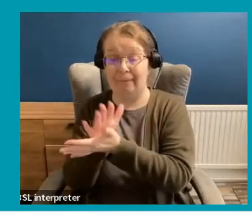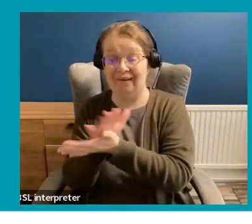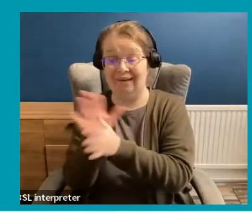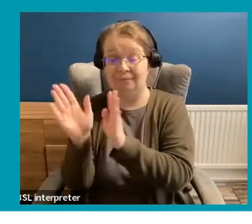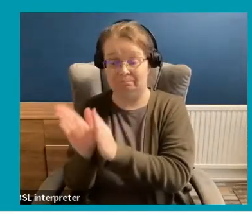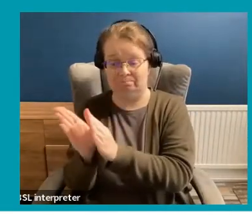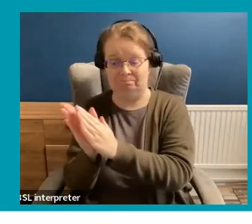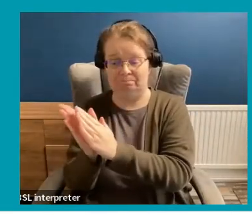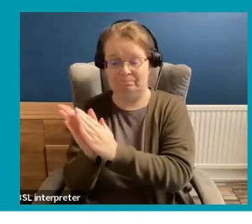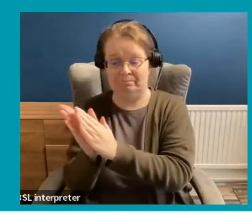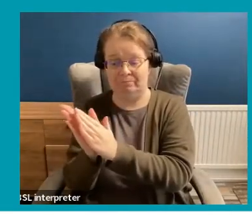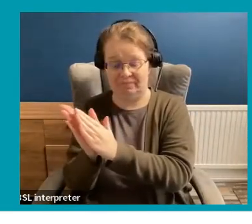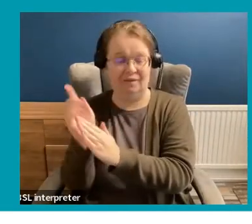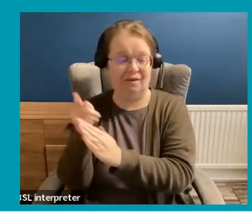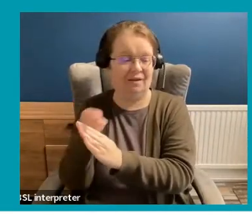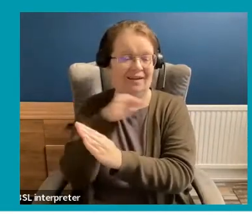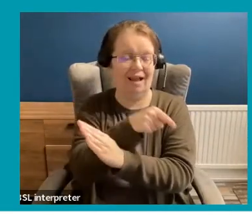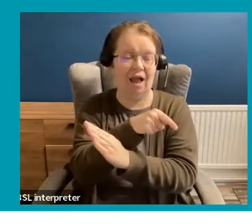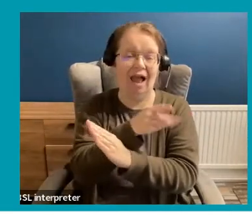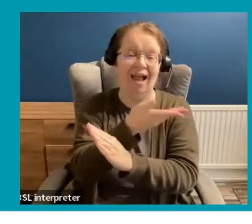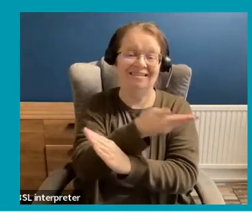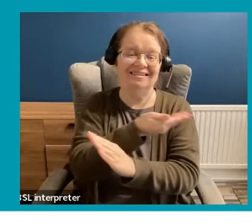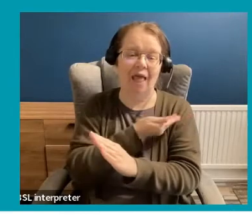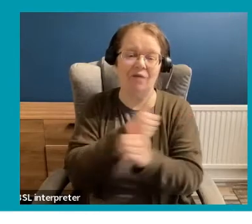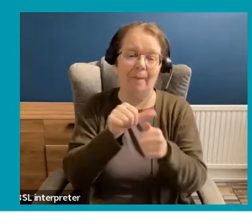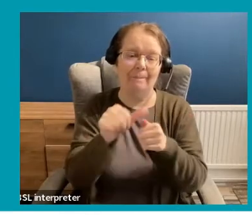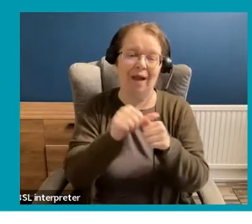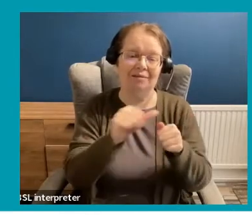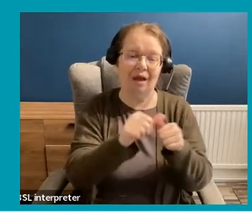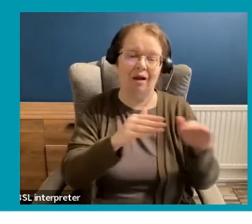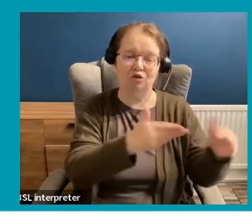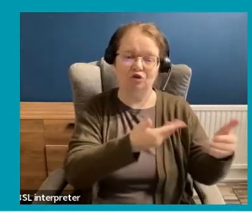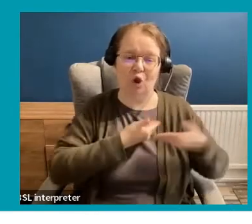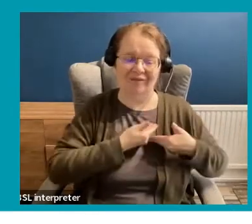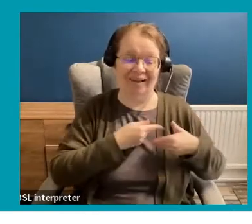that will then deliver a better service to your customers and they will be happy